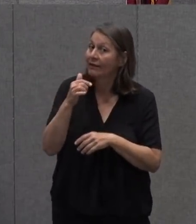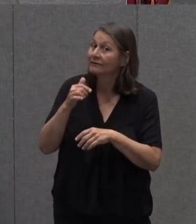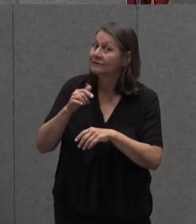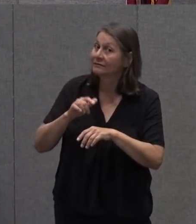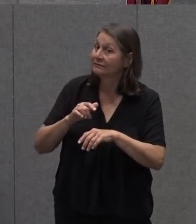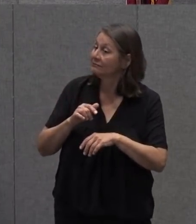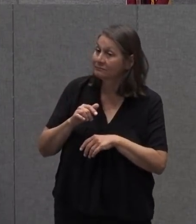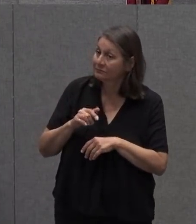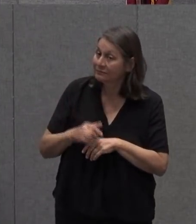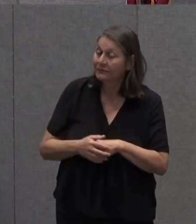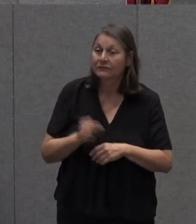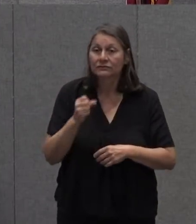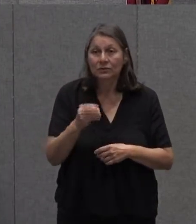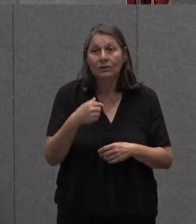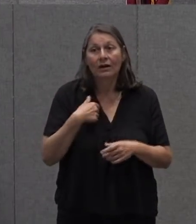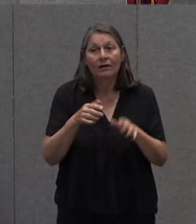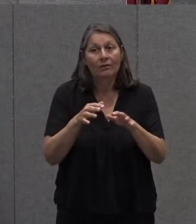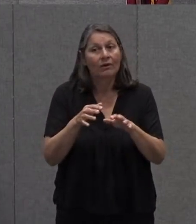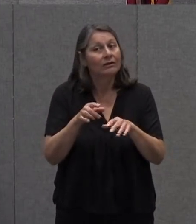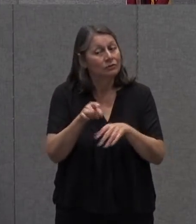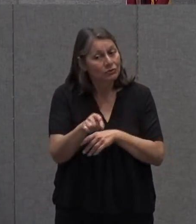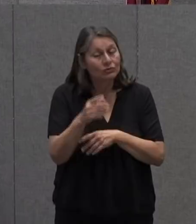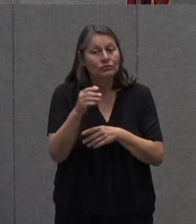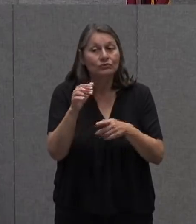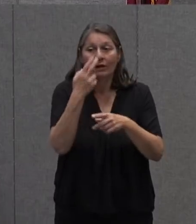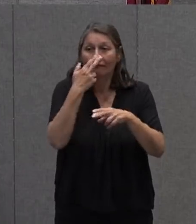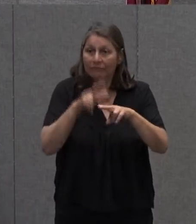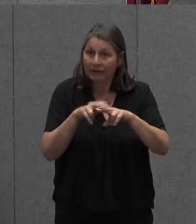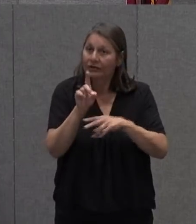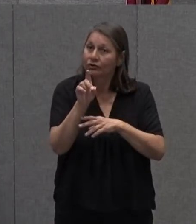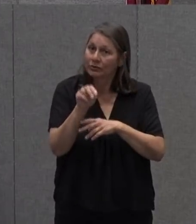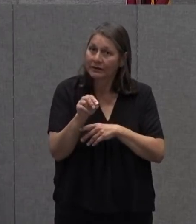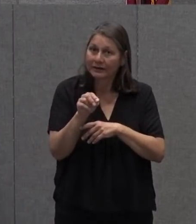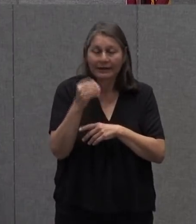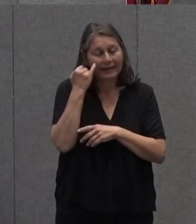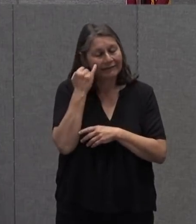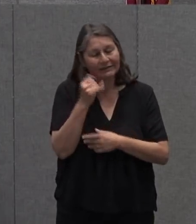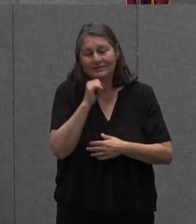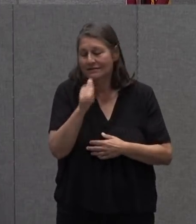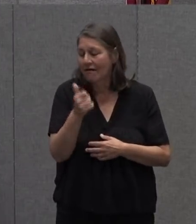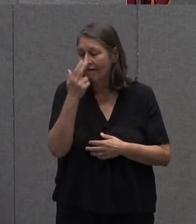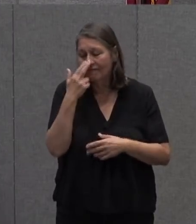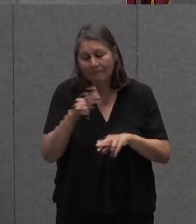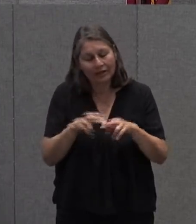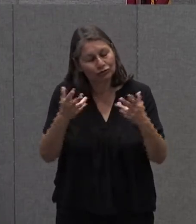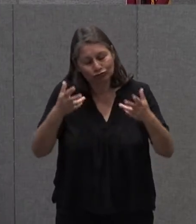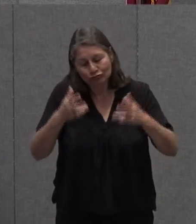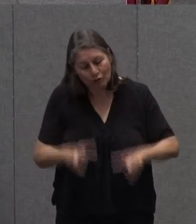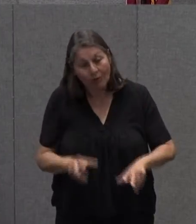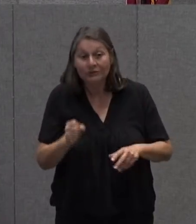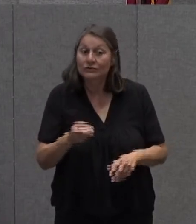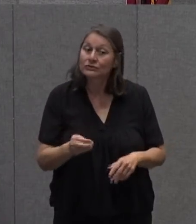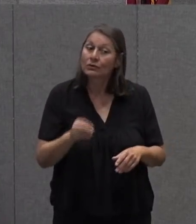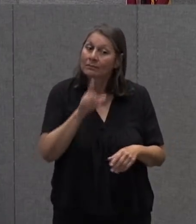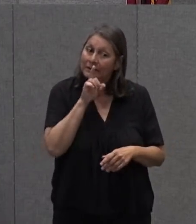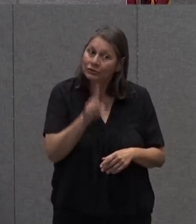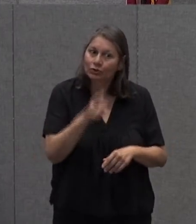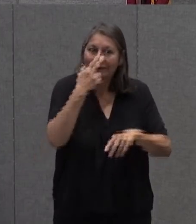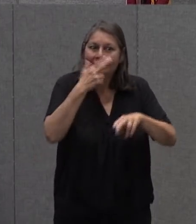while you're doing this because if it's not fun, it's something that you won't wanna do. So make it fun so that you enjoy doing it.